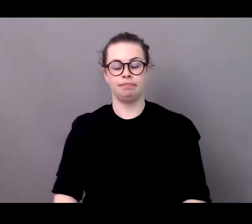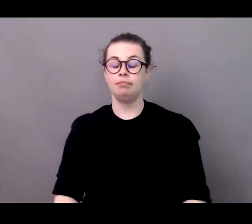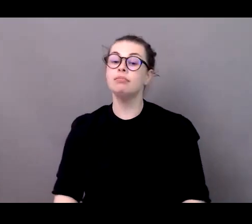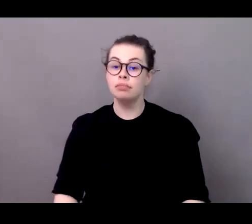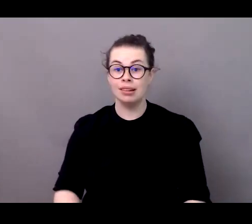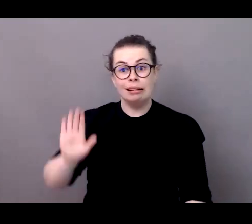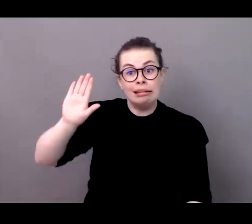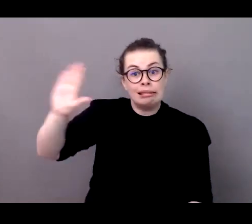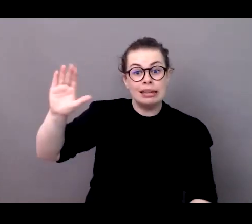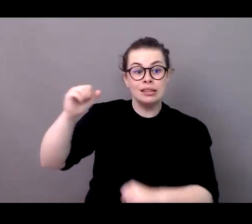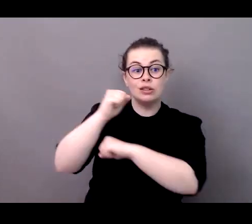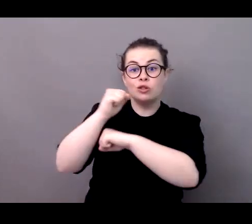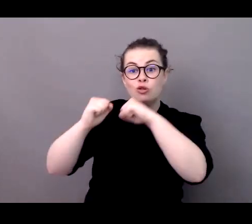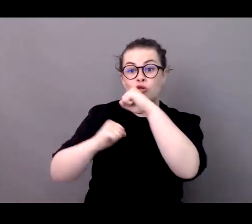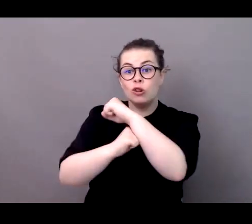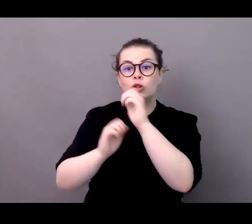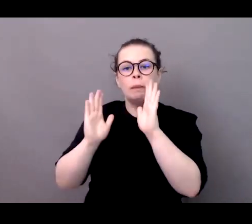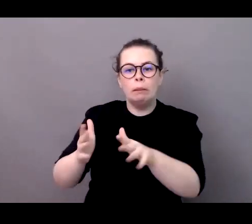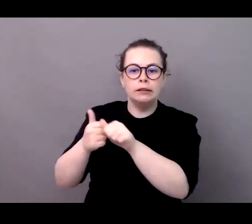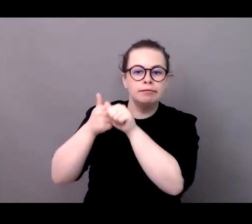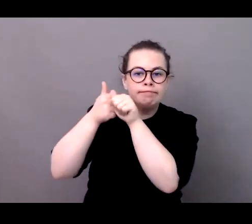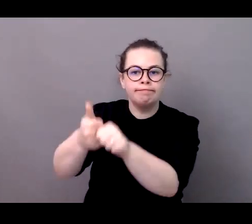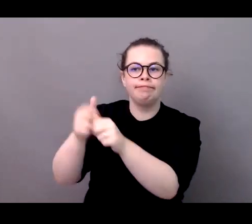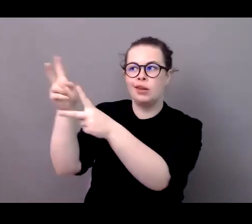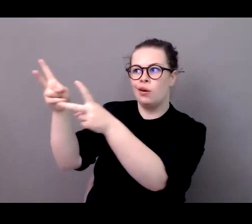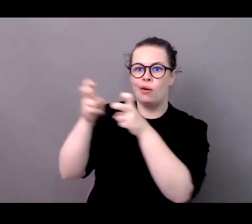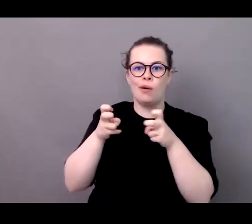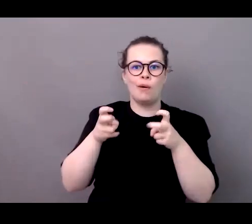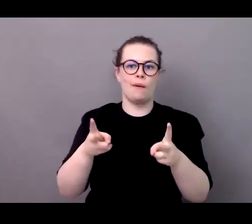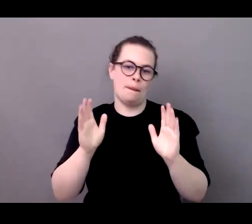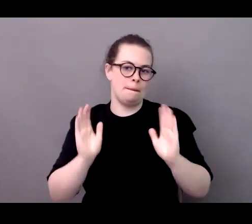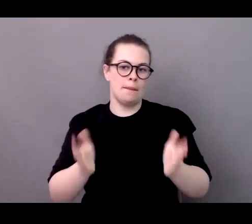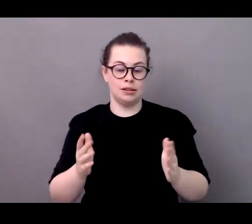typically follow. So, the first section of every general comment is called The Introduction.